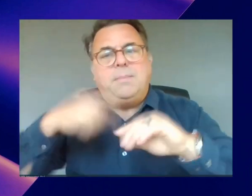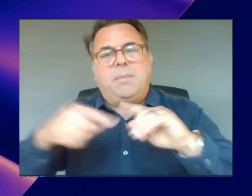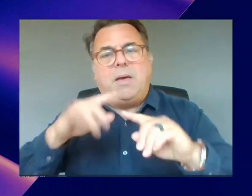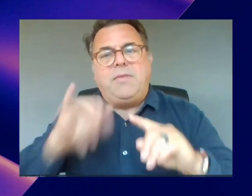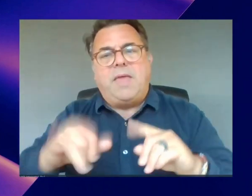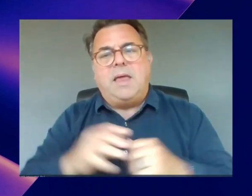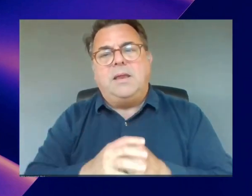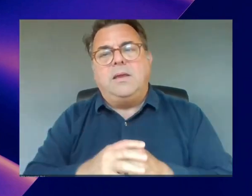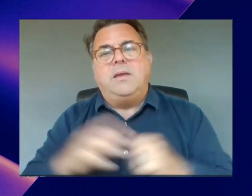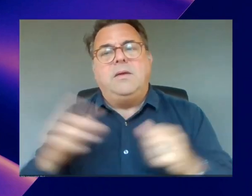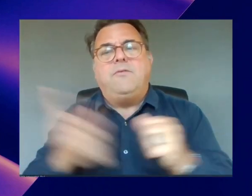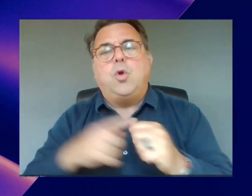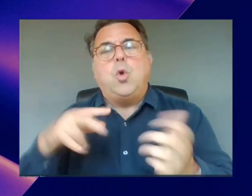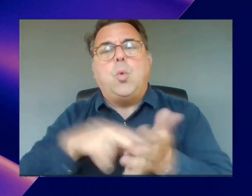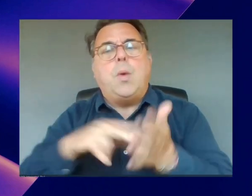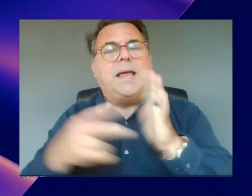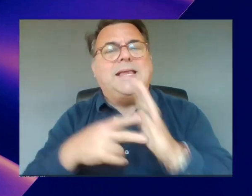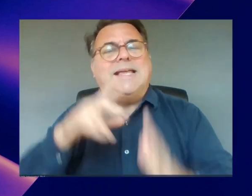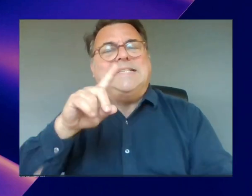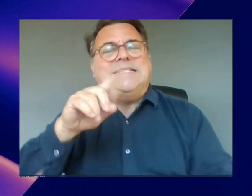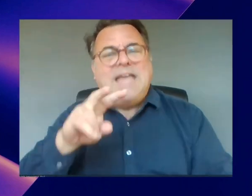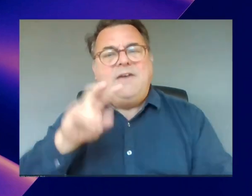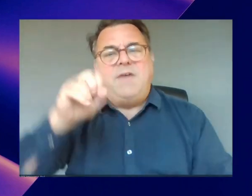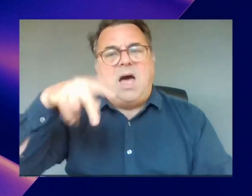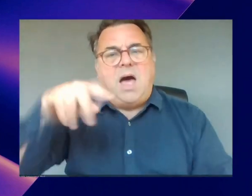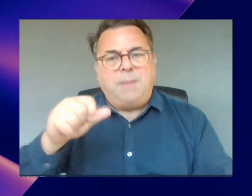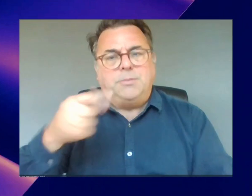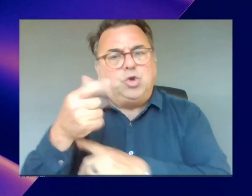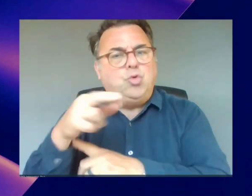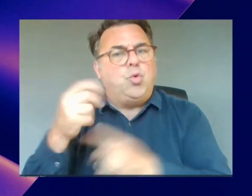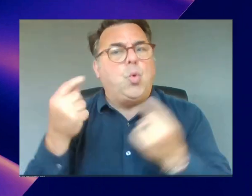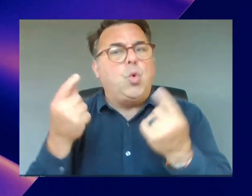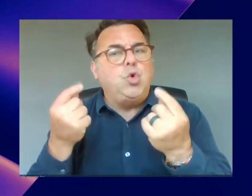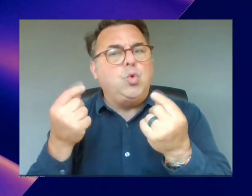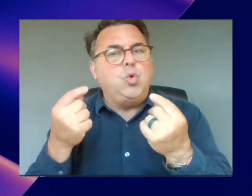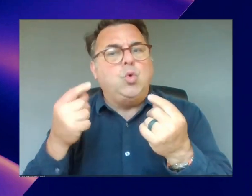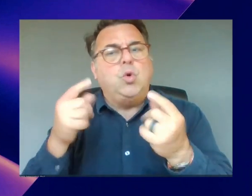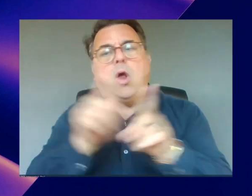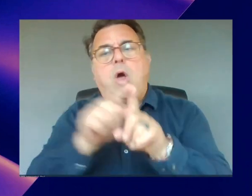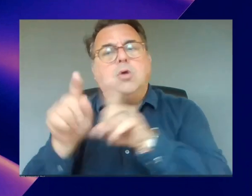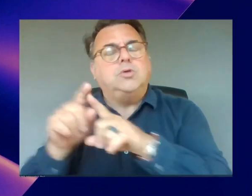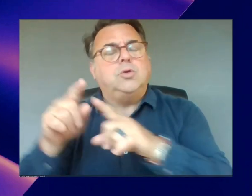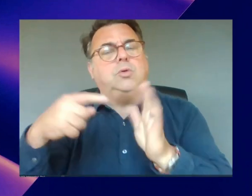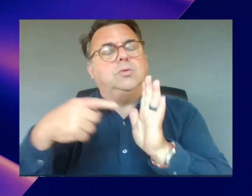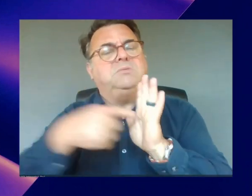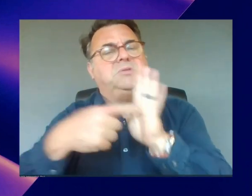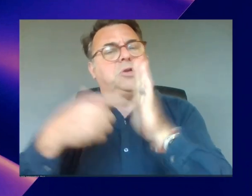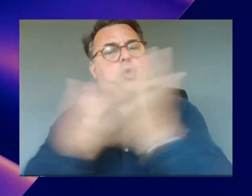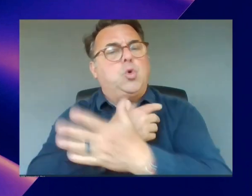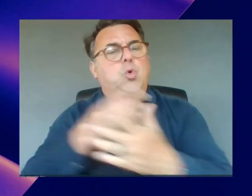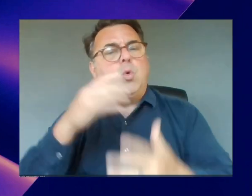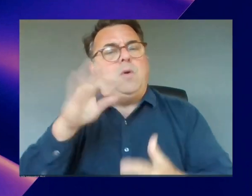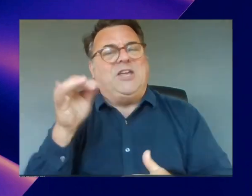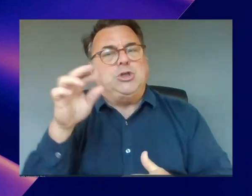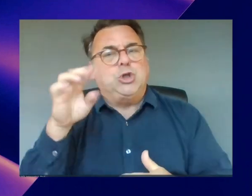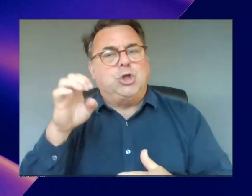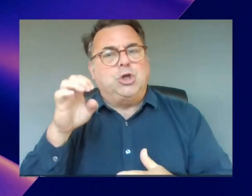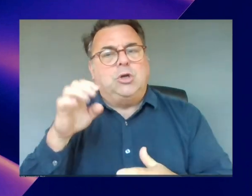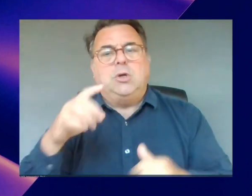what DevOps Guru is and what it does for you and then talk about the new feature. Of course, yeah, absolutely. So I think I wanna kind of step back a little,